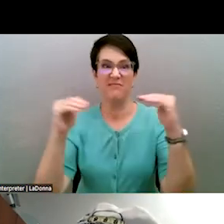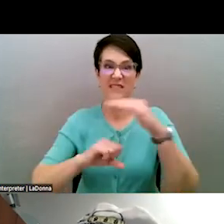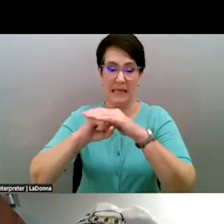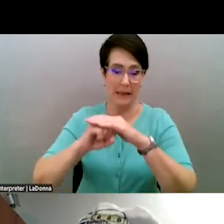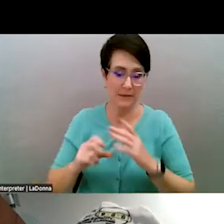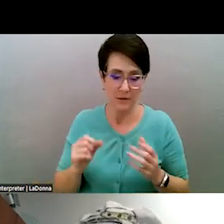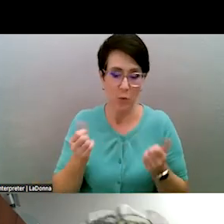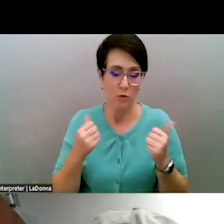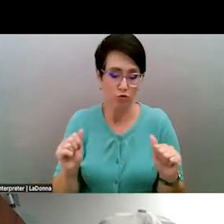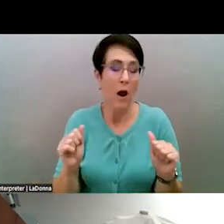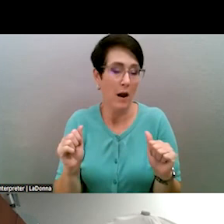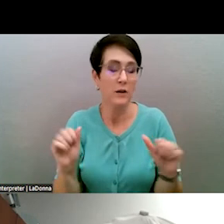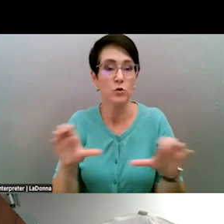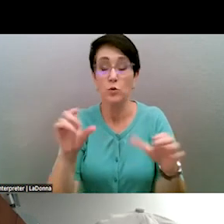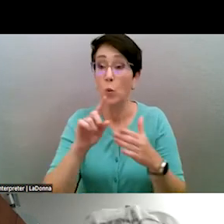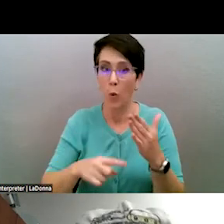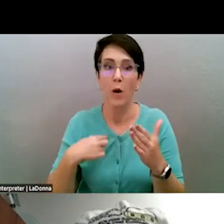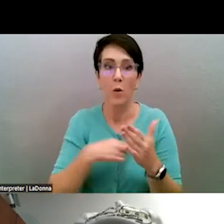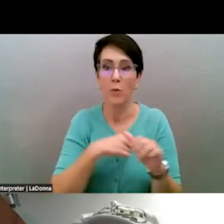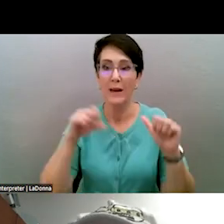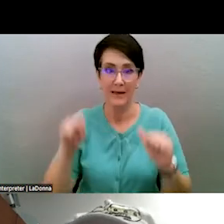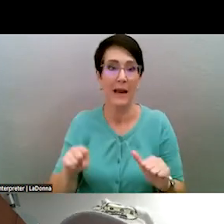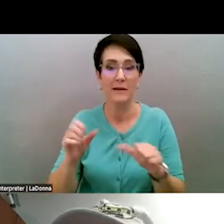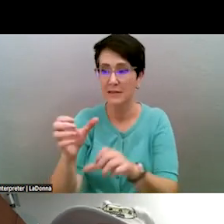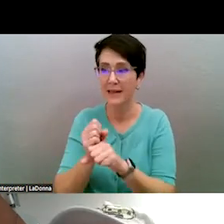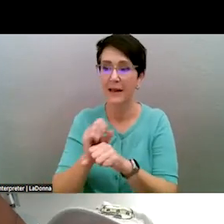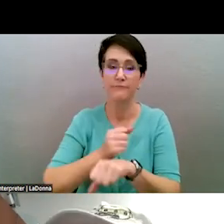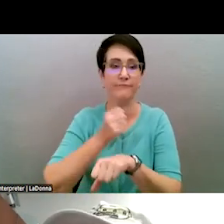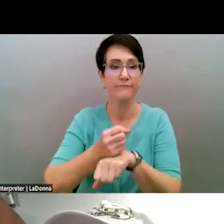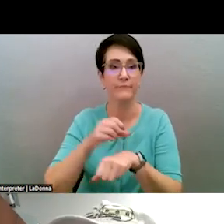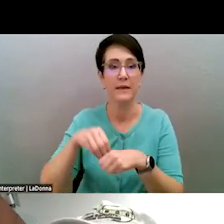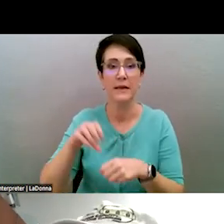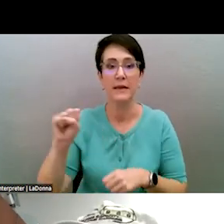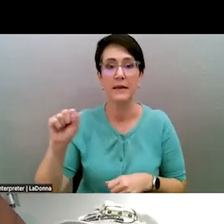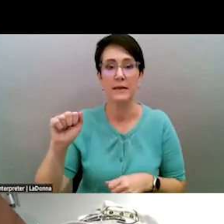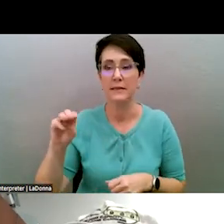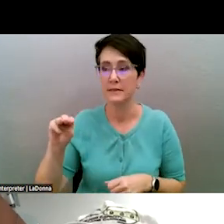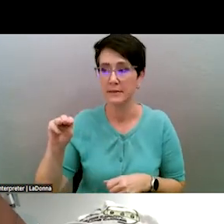QUICKLY AS WE CAN. AND GET THAT INTO THE SAMHSA STORE. BUT WHILE YOU ARE,